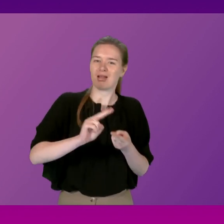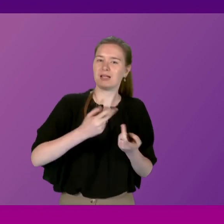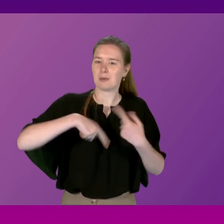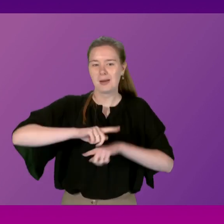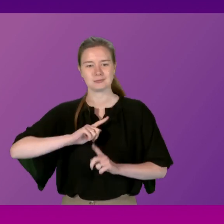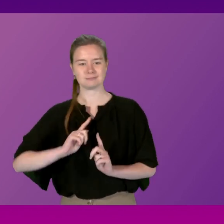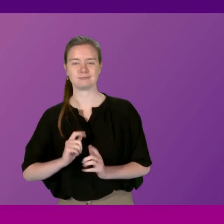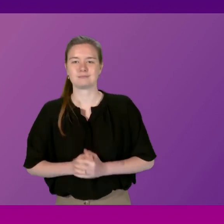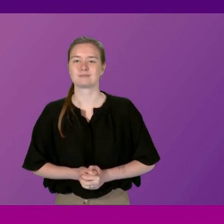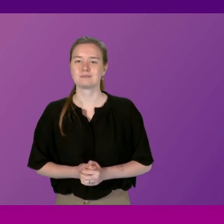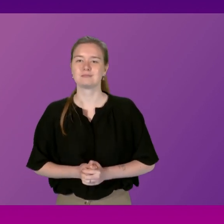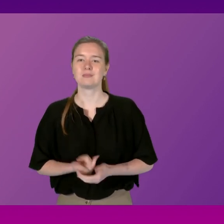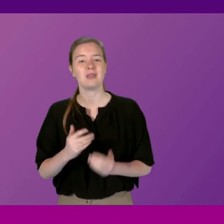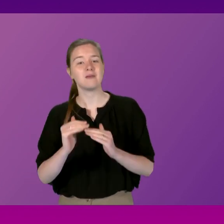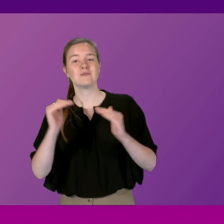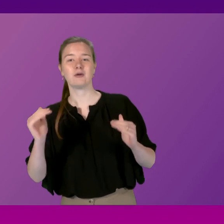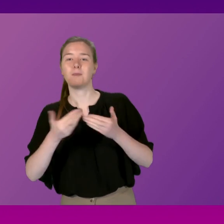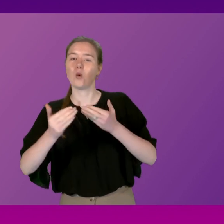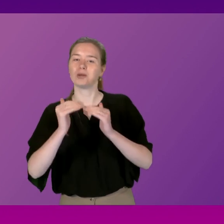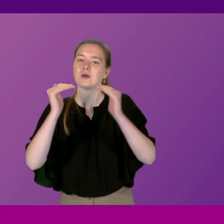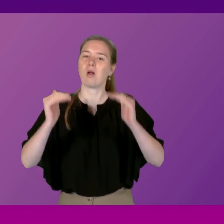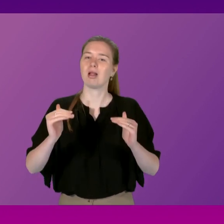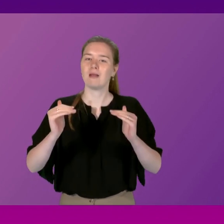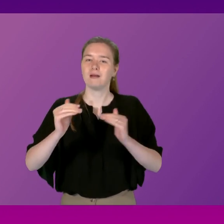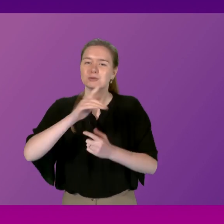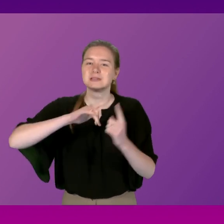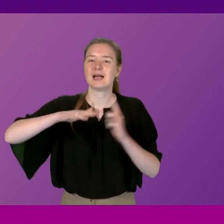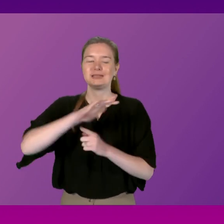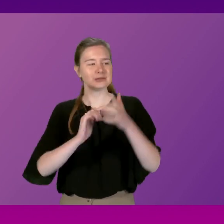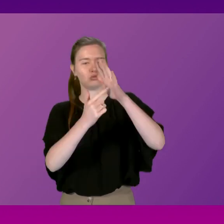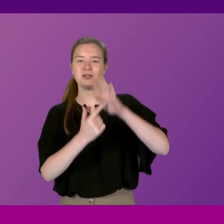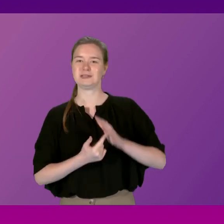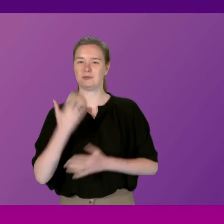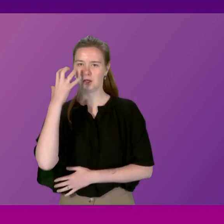Creating a fairer and more equal society is a priority for the Government.